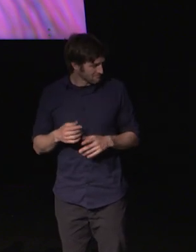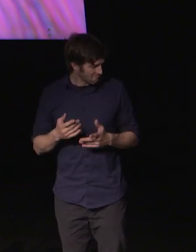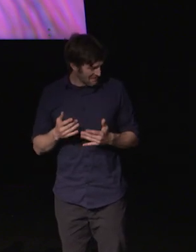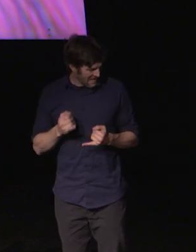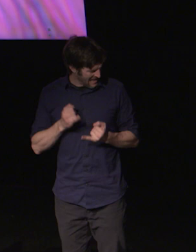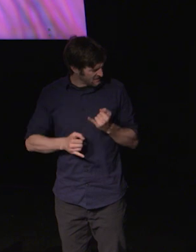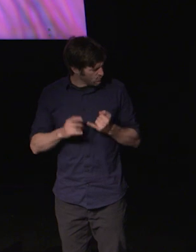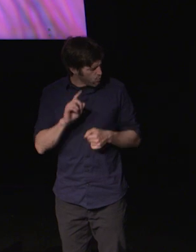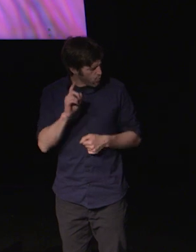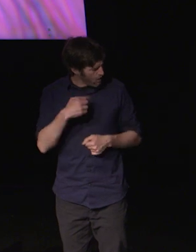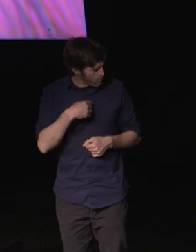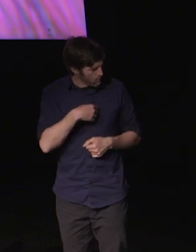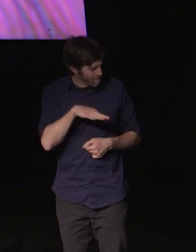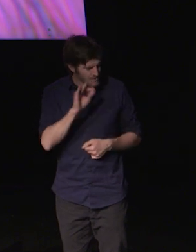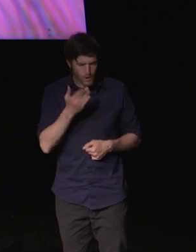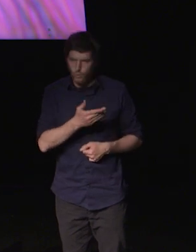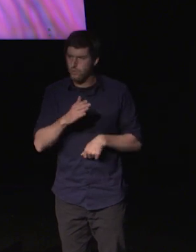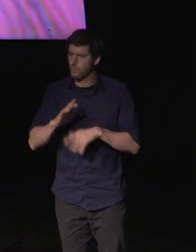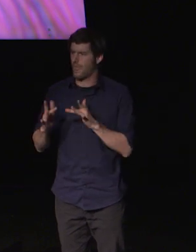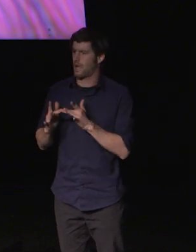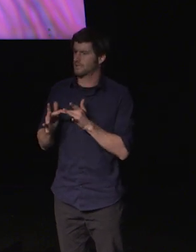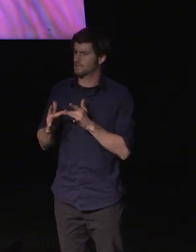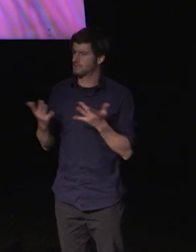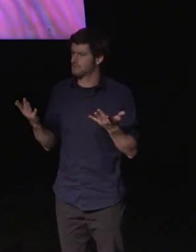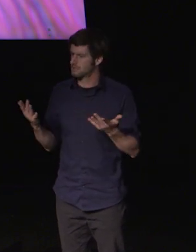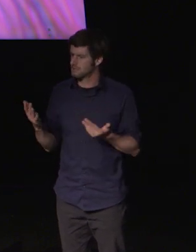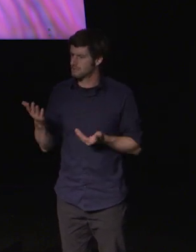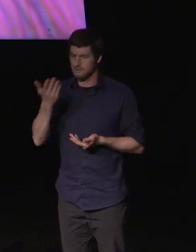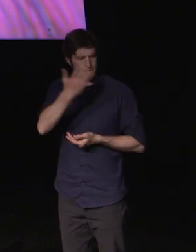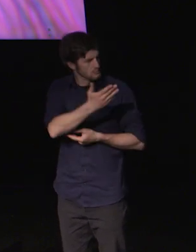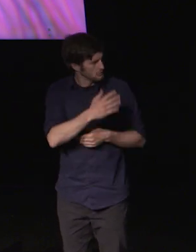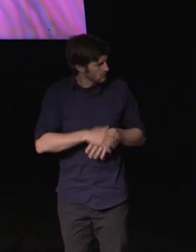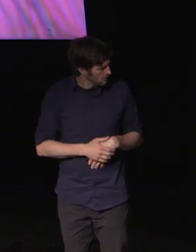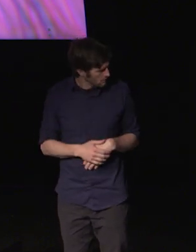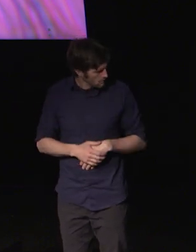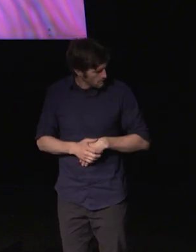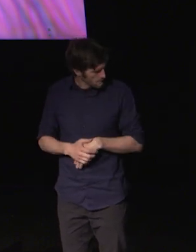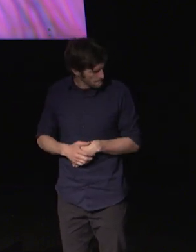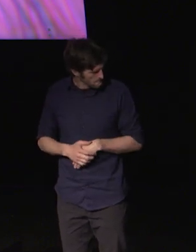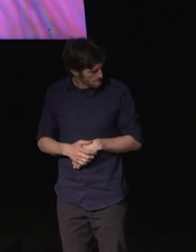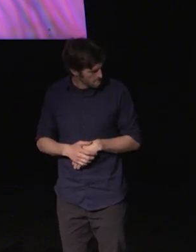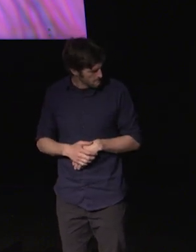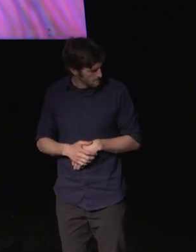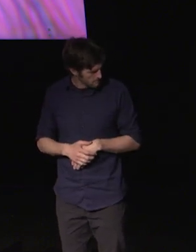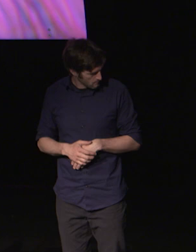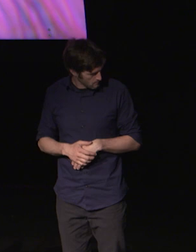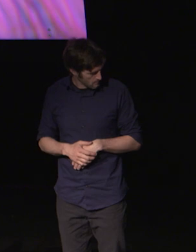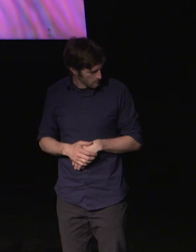Where can we be able to find you guys online? So Jesse, where's the best place to look for you? Well, you can find me online,